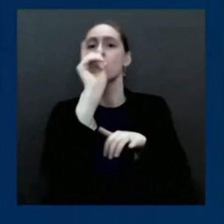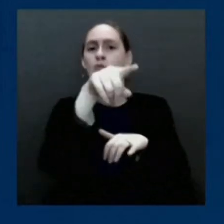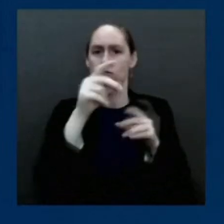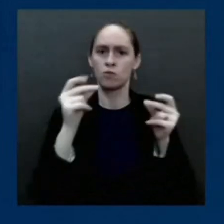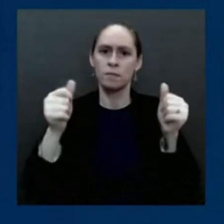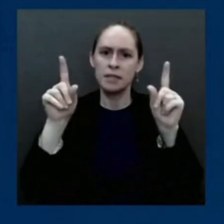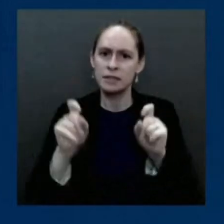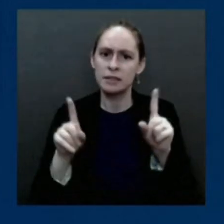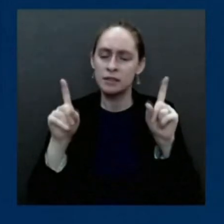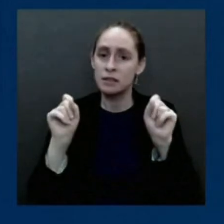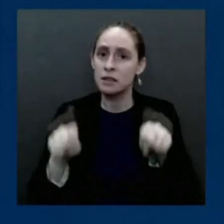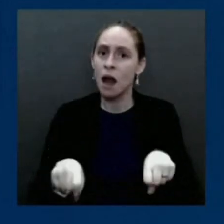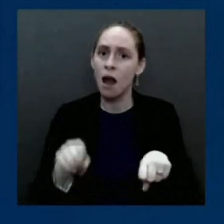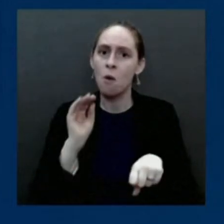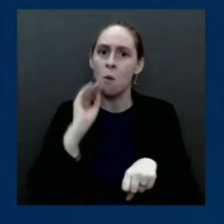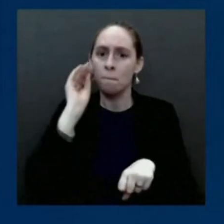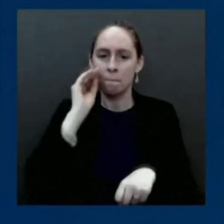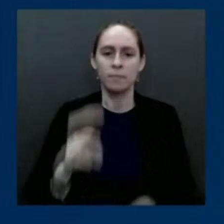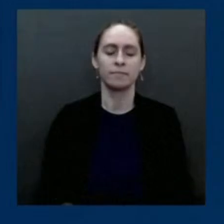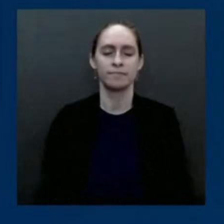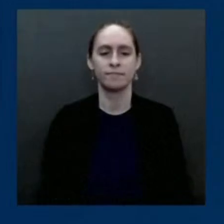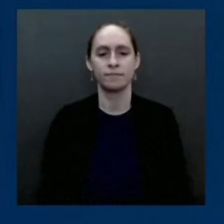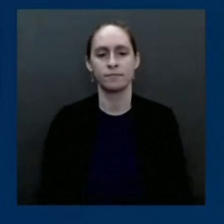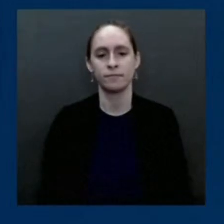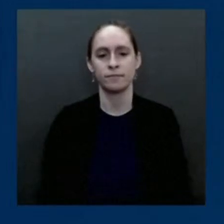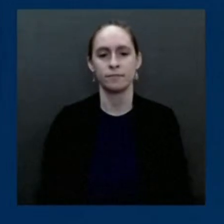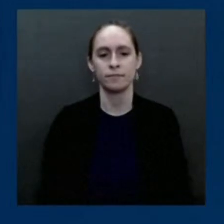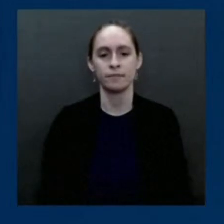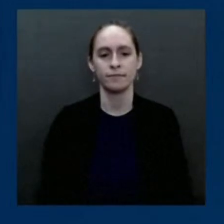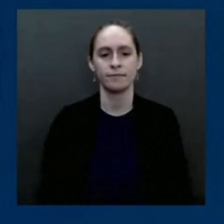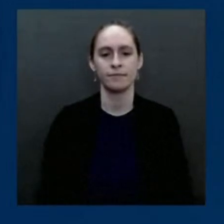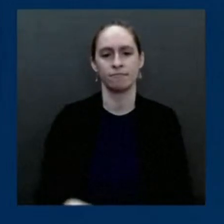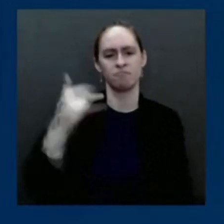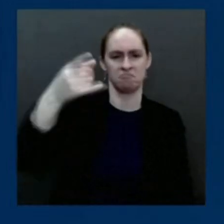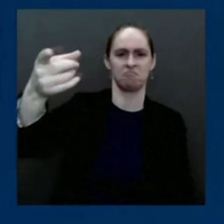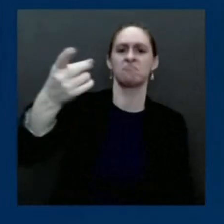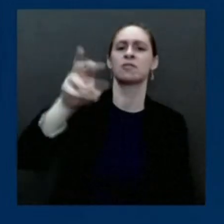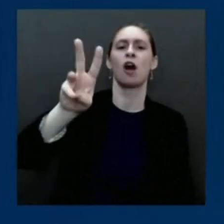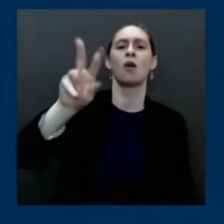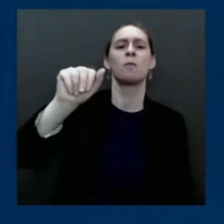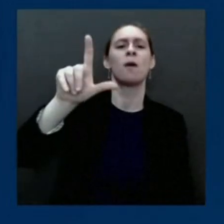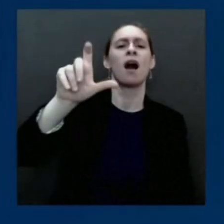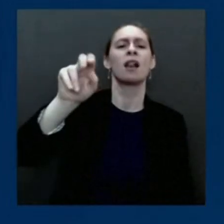ER TYOU DR. WOLIN SKI.